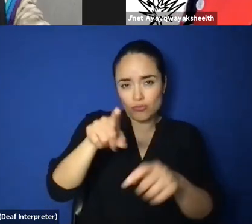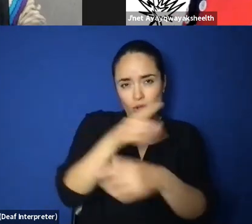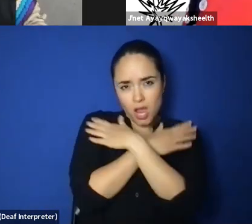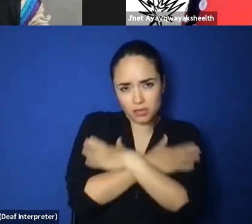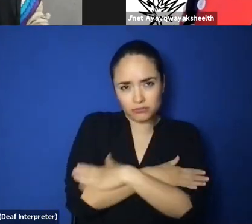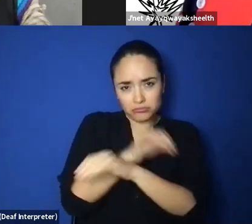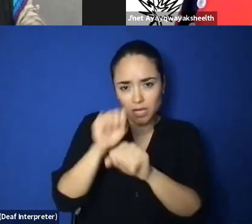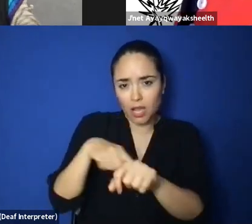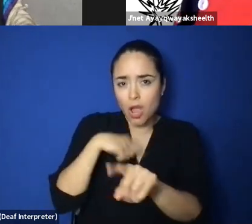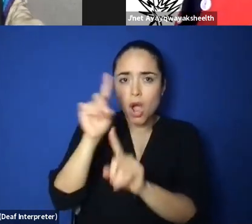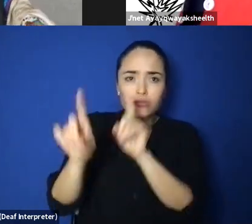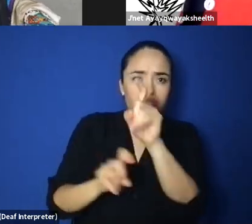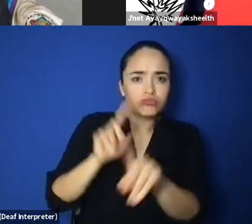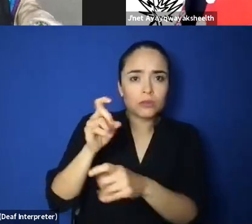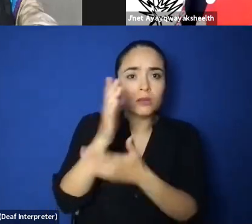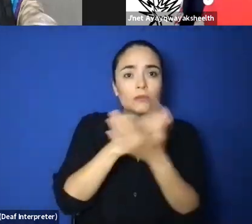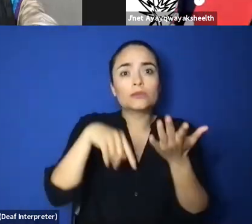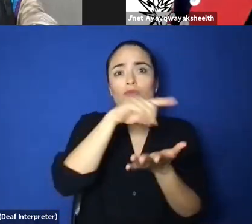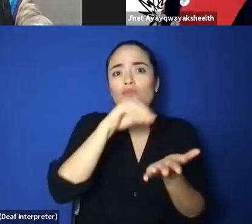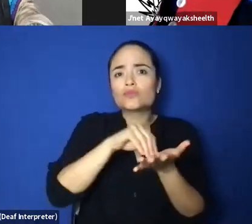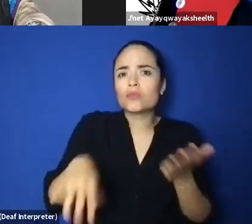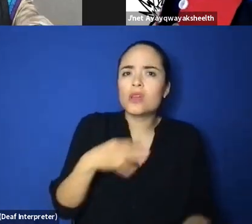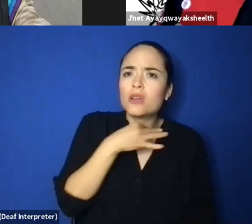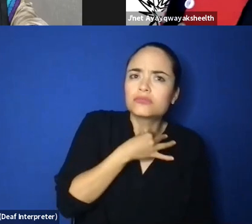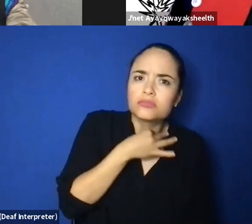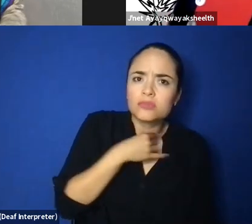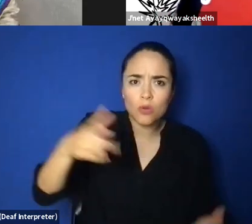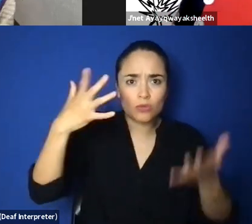really curious if you made your outfit. You talked a little bit about the colors, I think I heard you